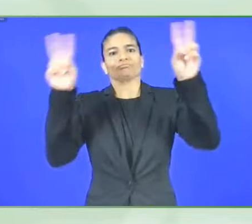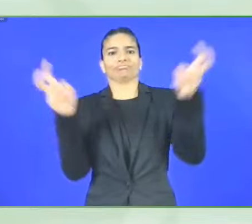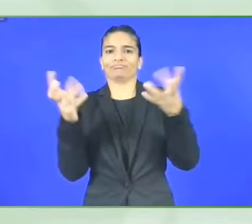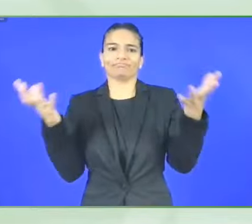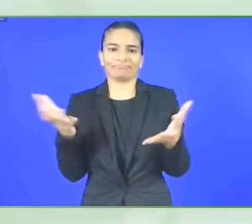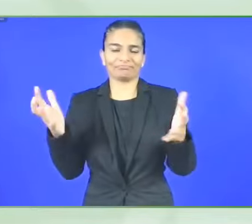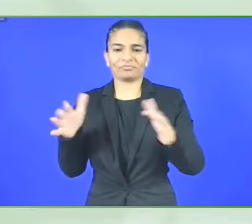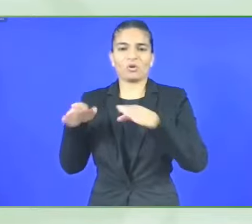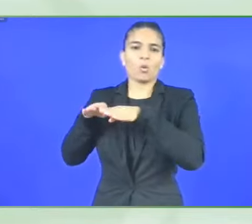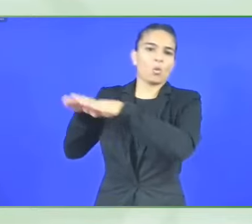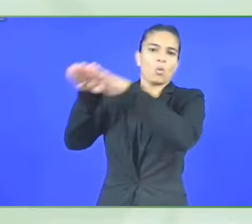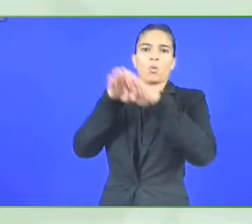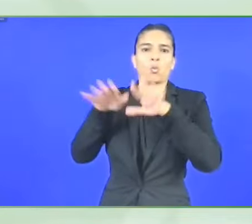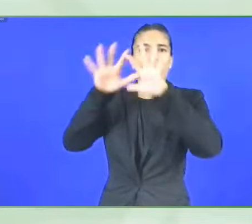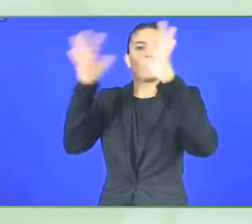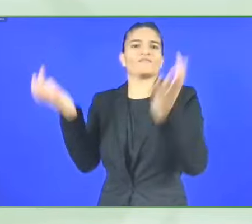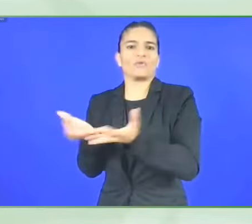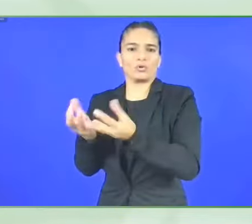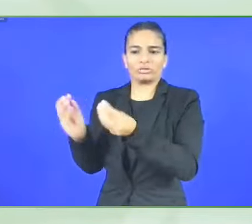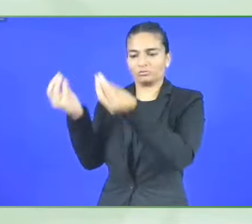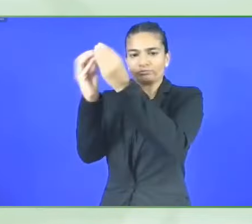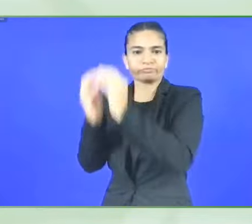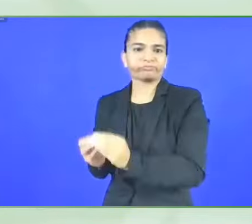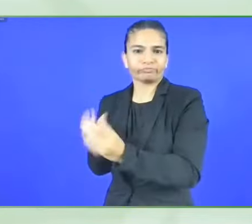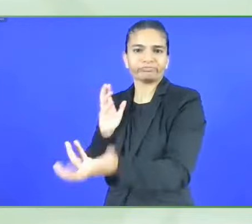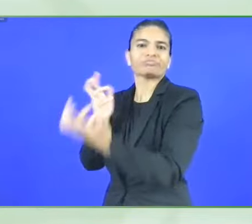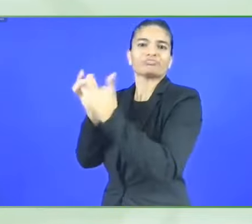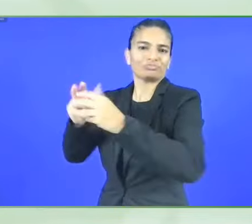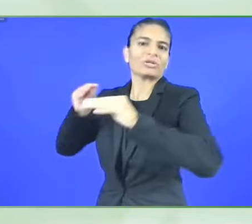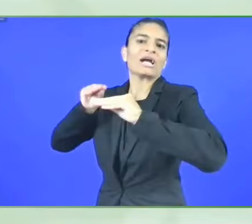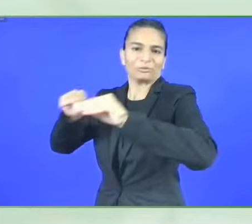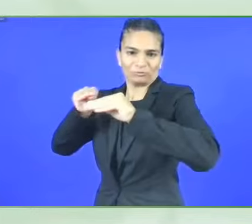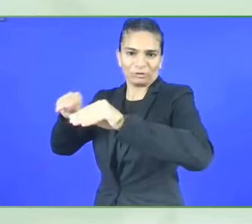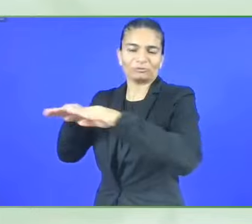I will move a little closer.